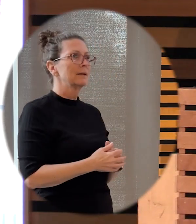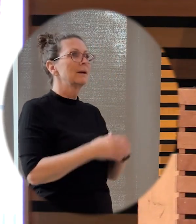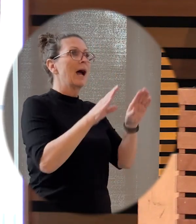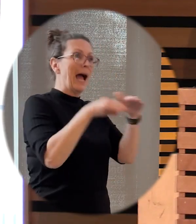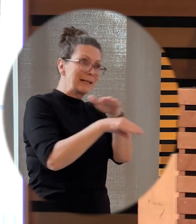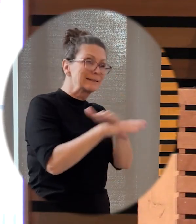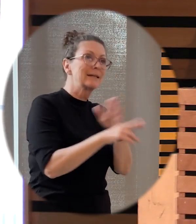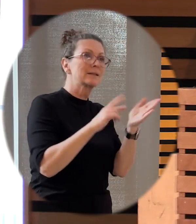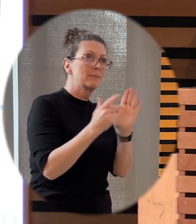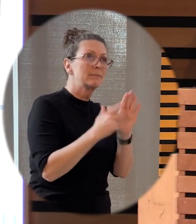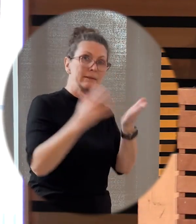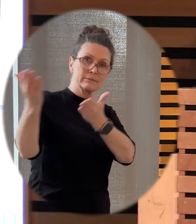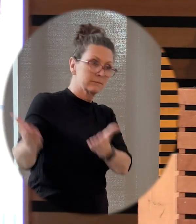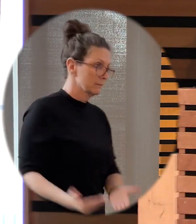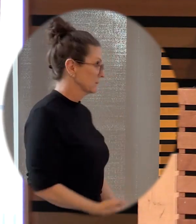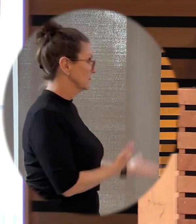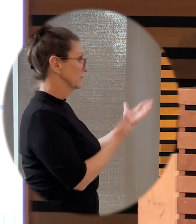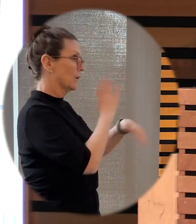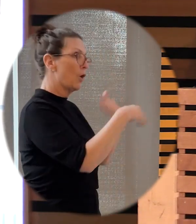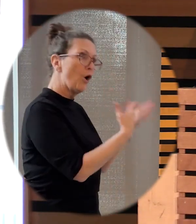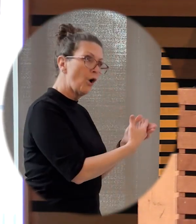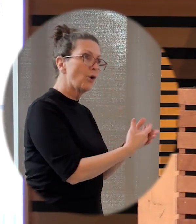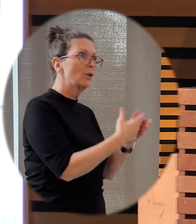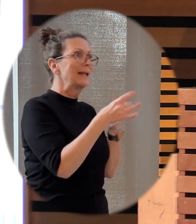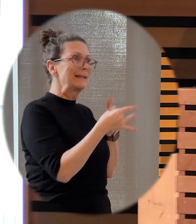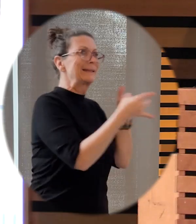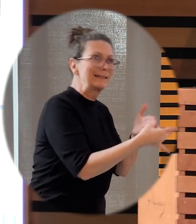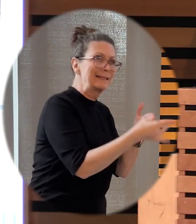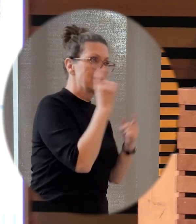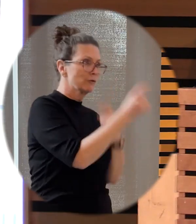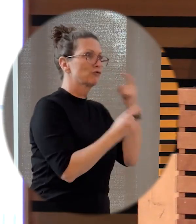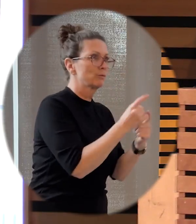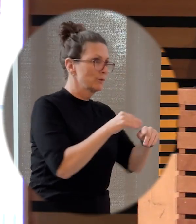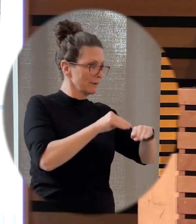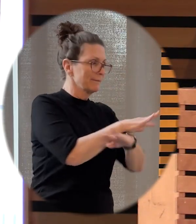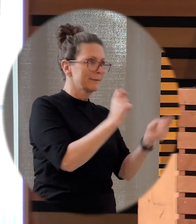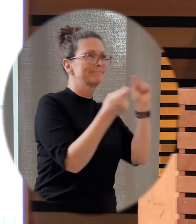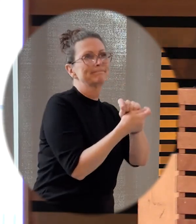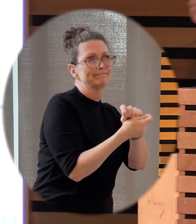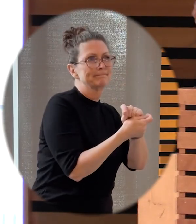door so disabled people can be in the room and lead, contribute, and drive change. We need to